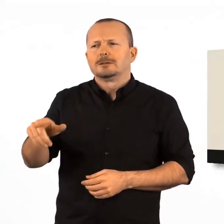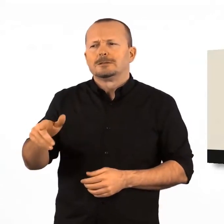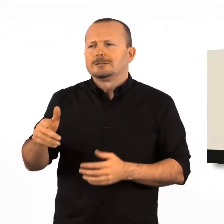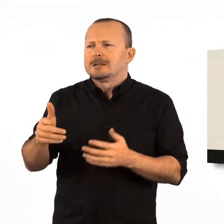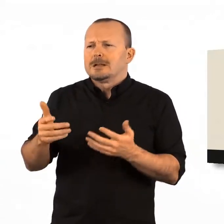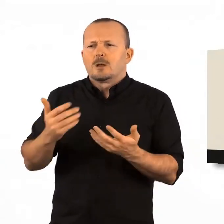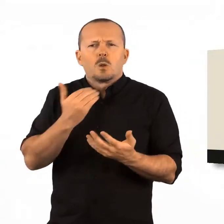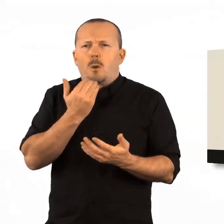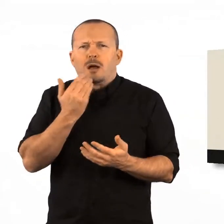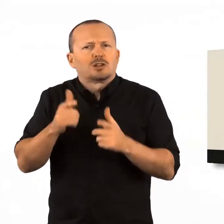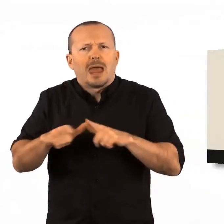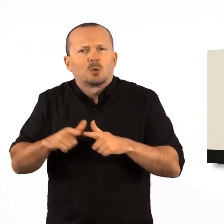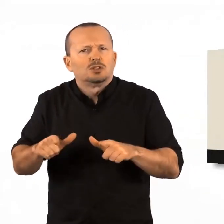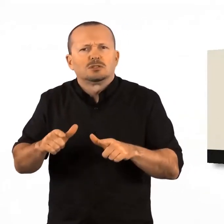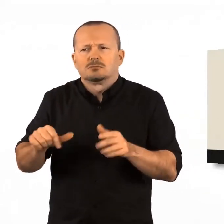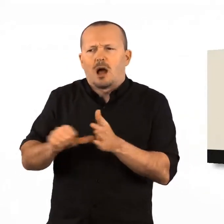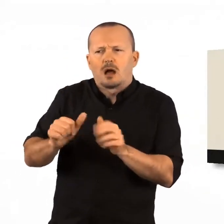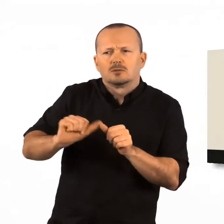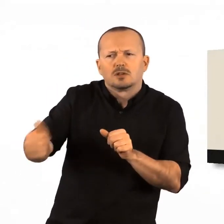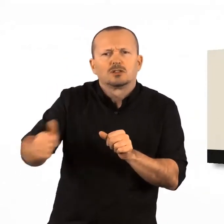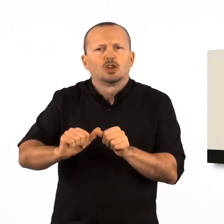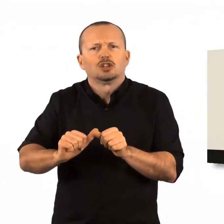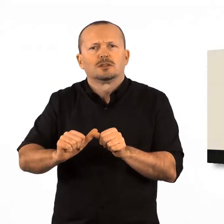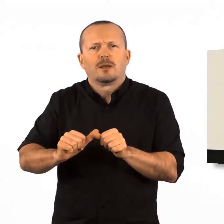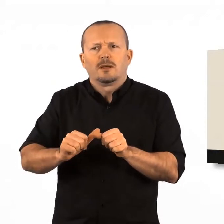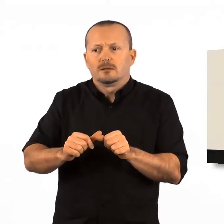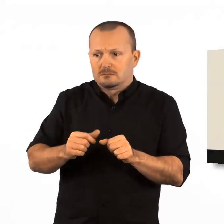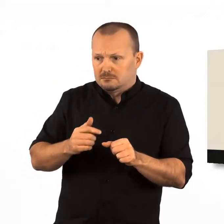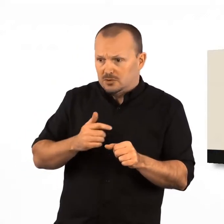terms or haven’t got much language they can either nod or shake their head to indicate